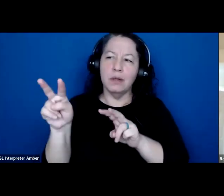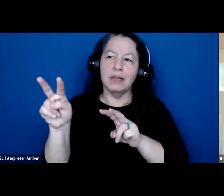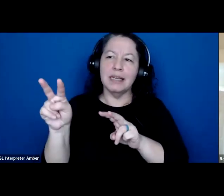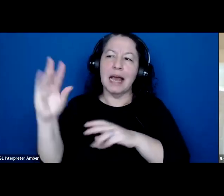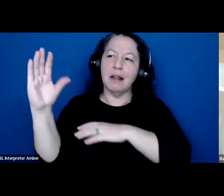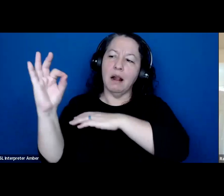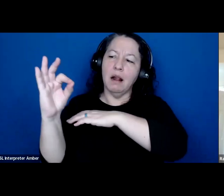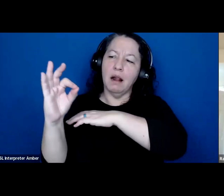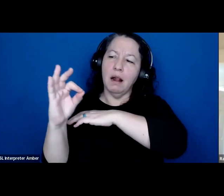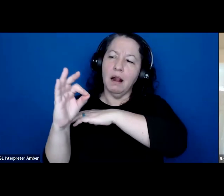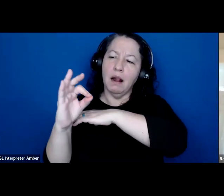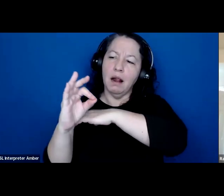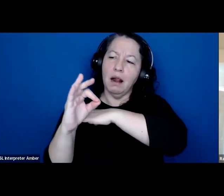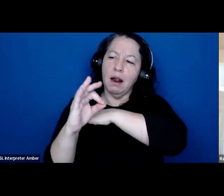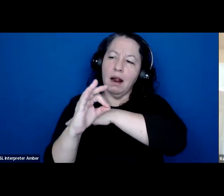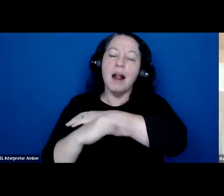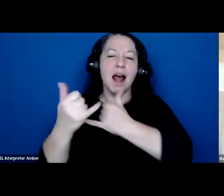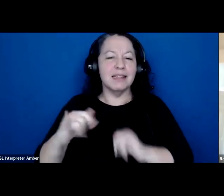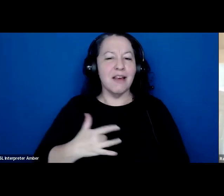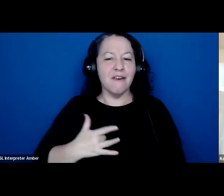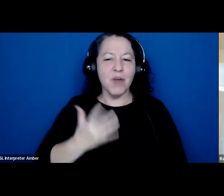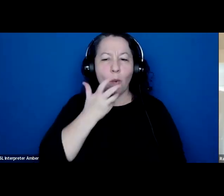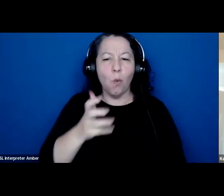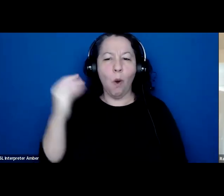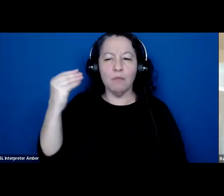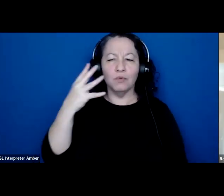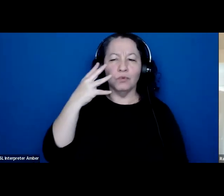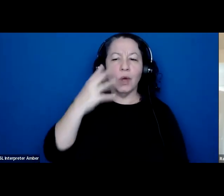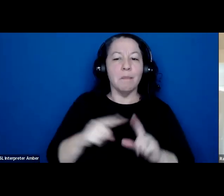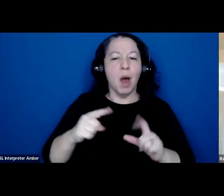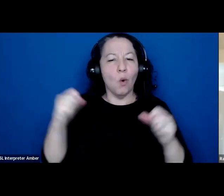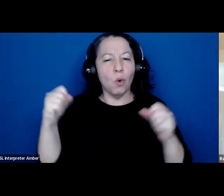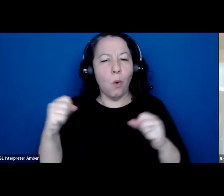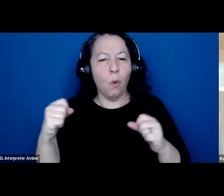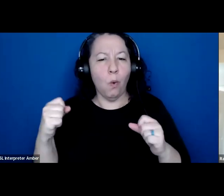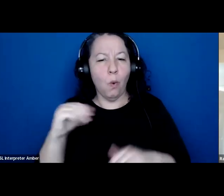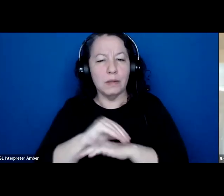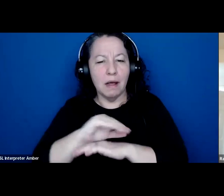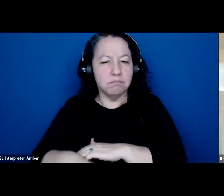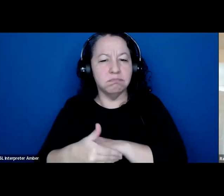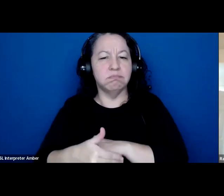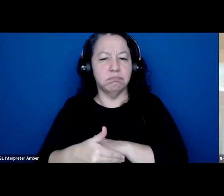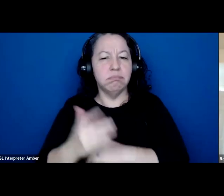You know, I can still feel the warmth of its rays, but also the coldness of that night that envelop me. You know, in that moment, I